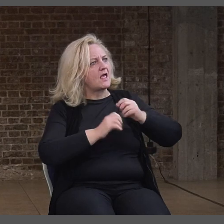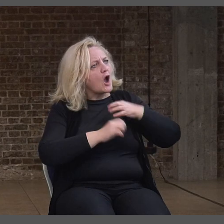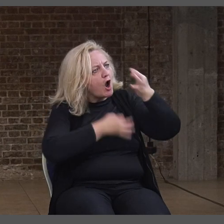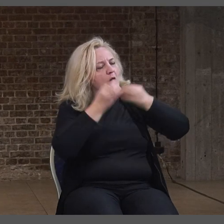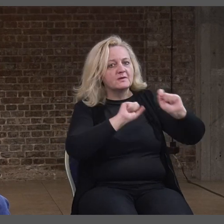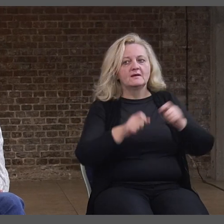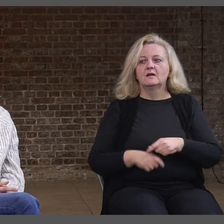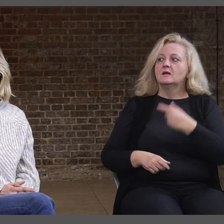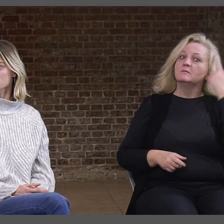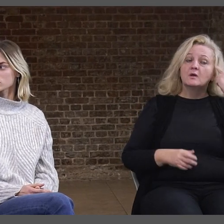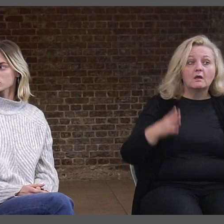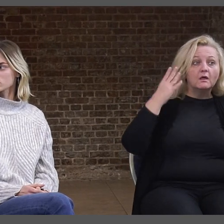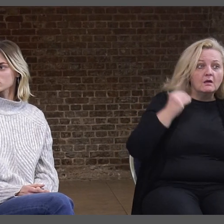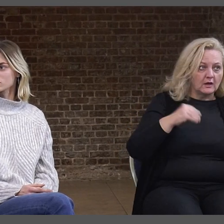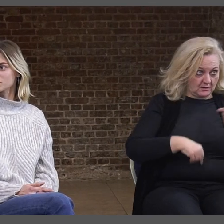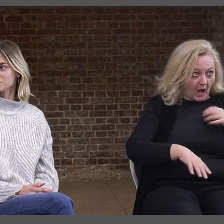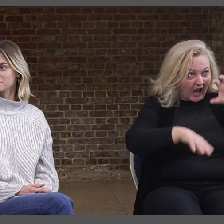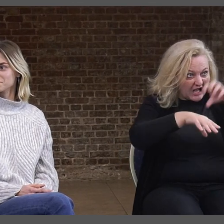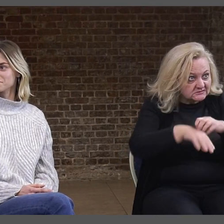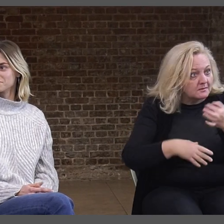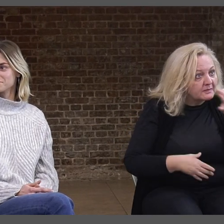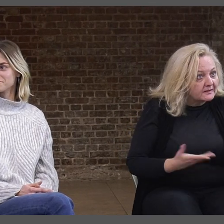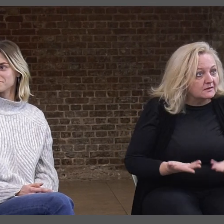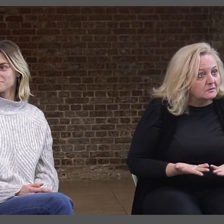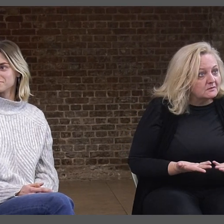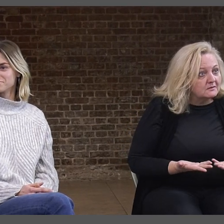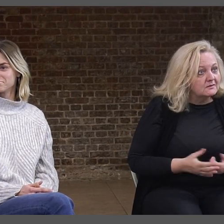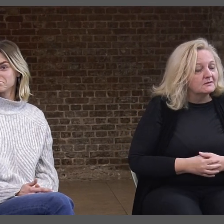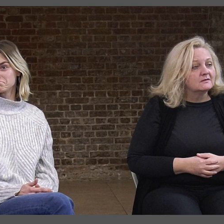[Dominika]: Because if I can't hear, it doesn't mean I'm biting or infecting.